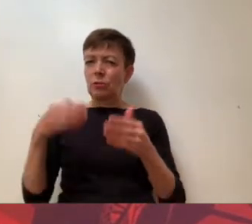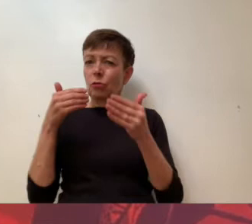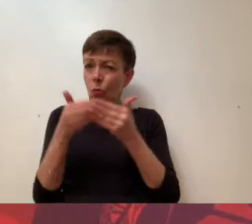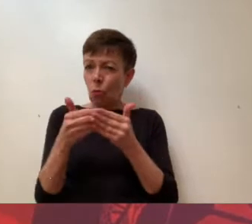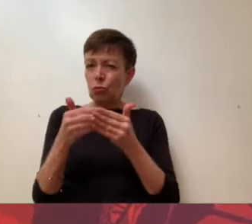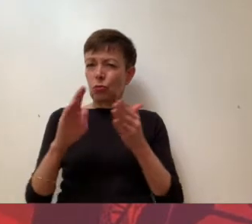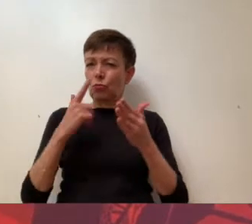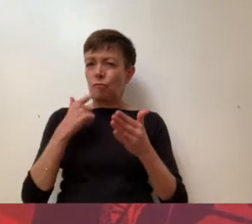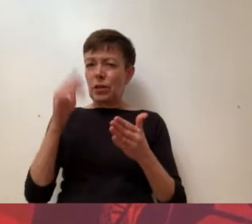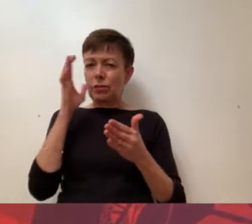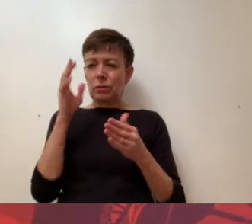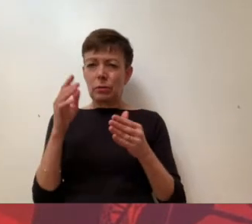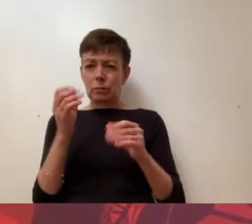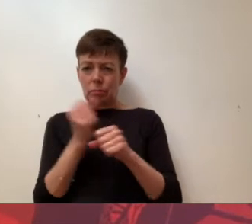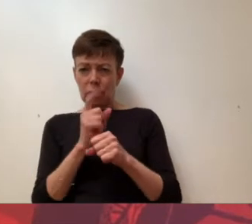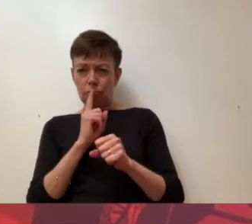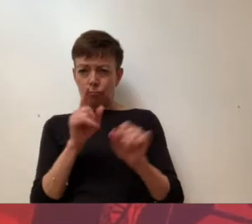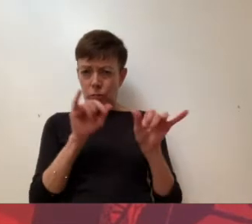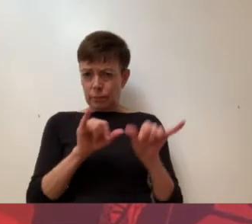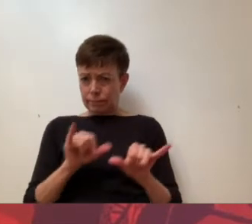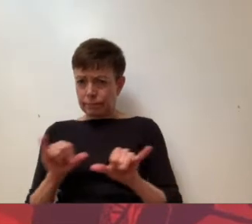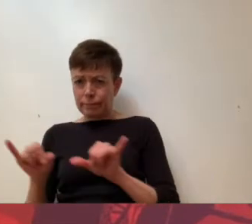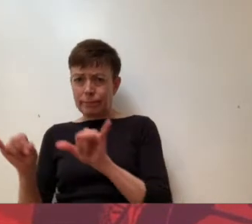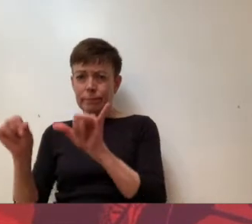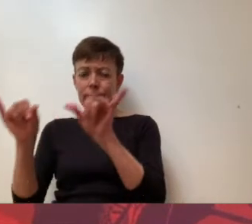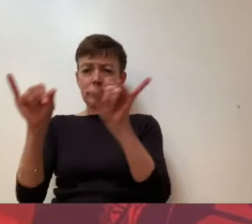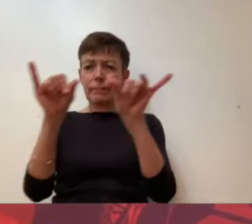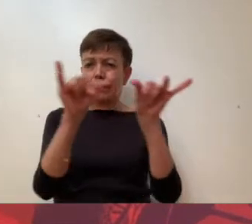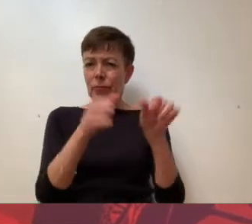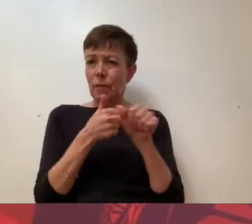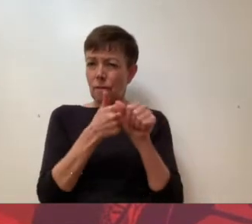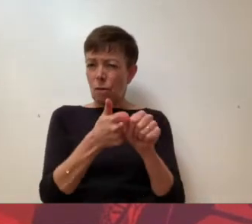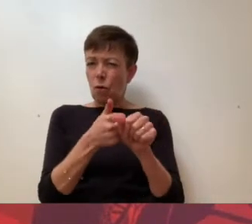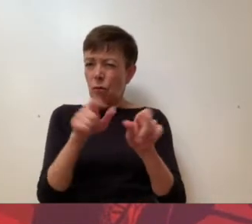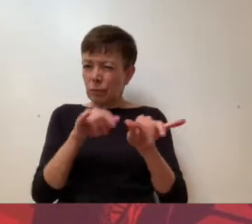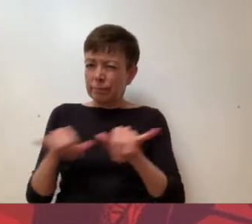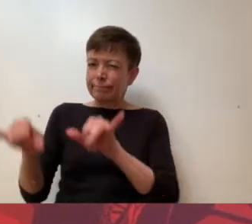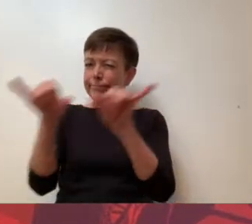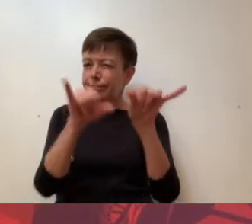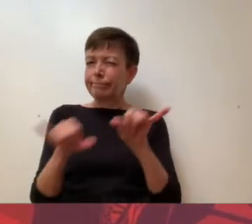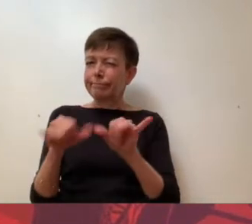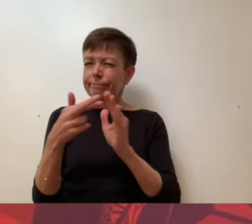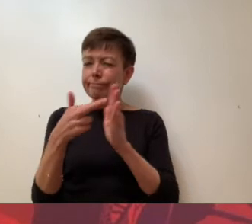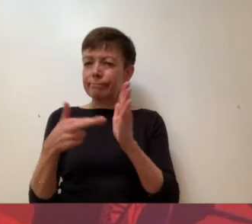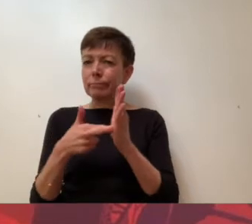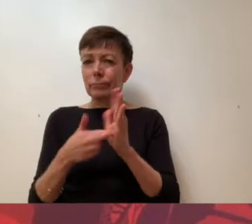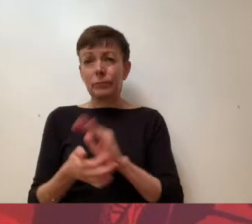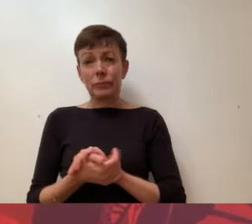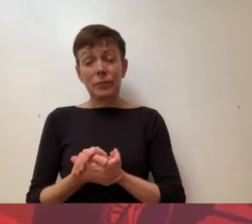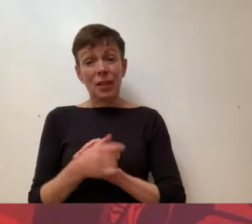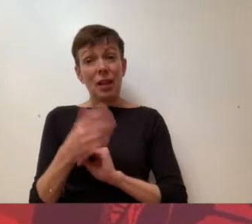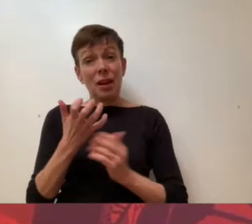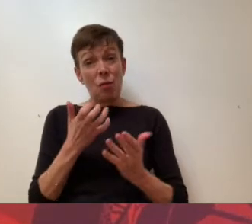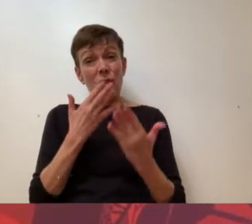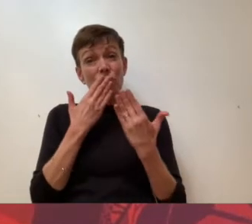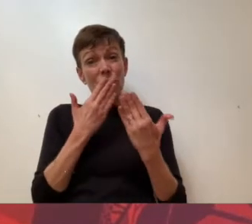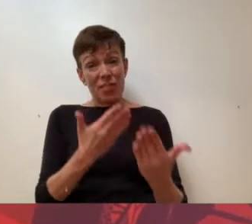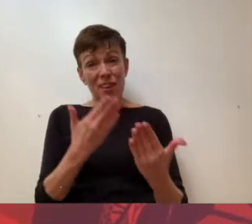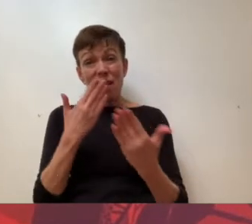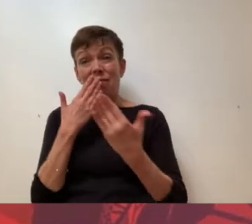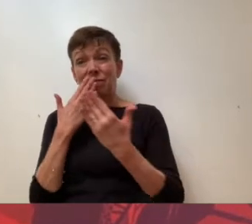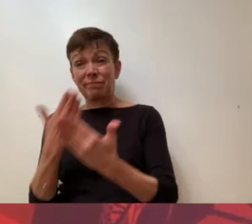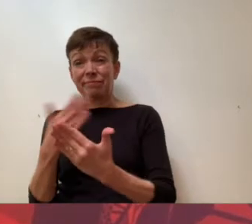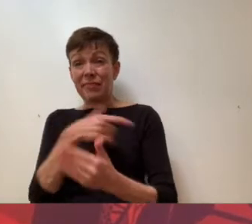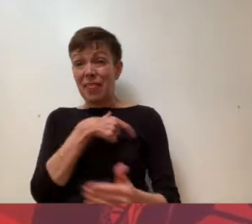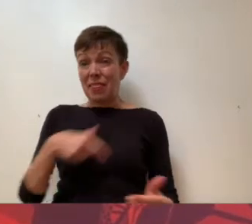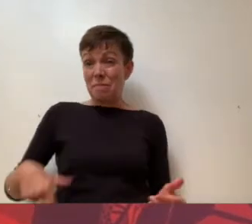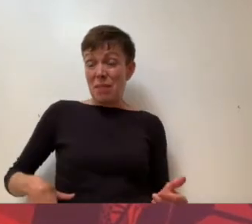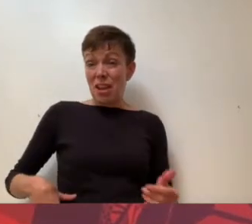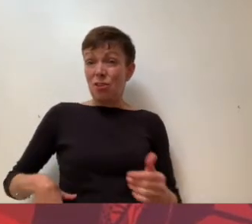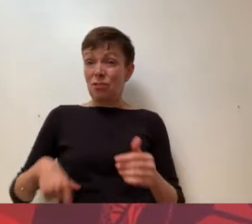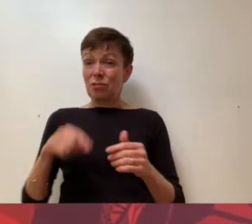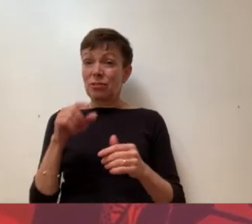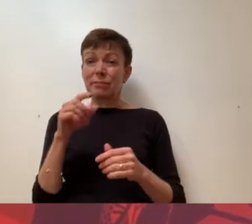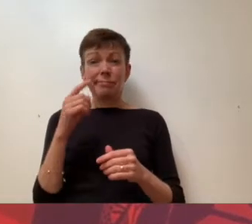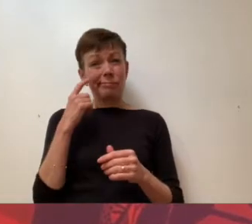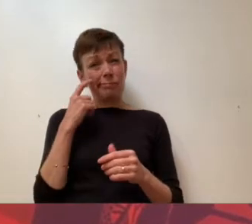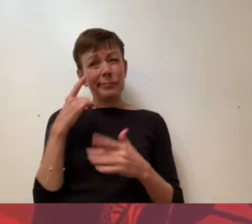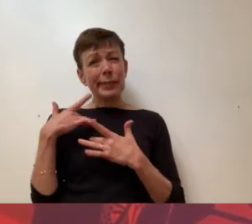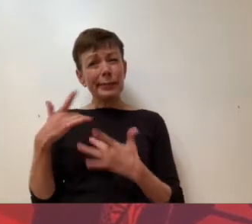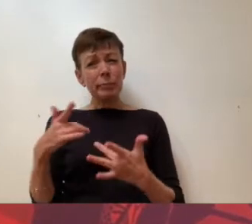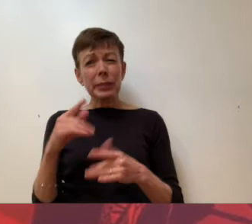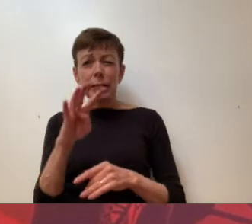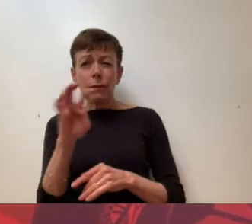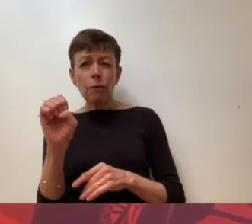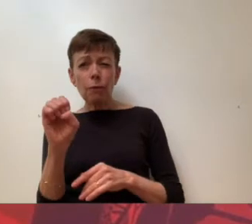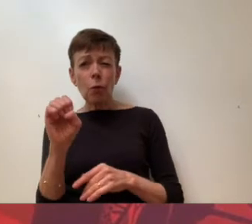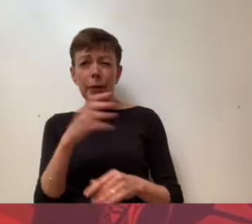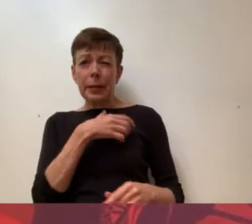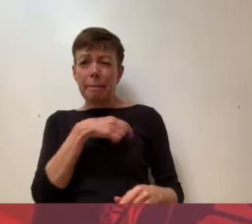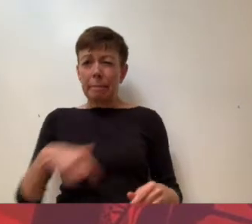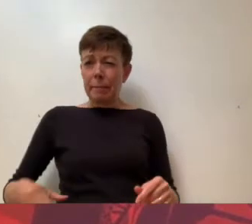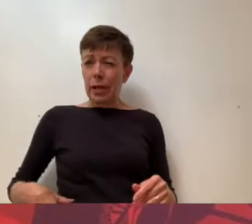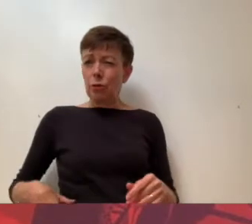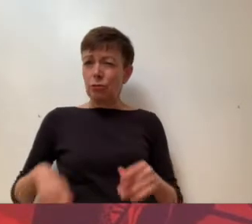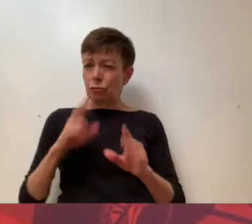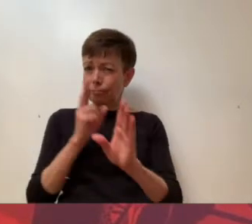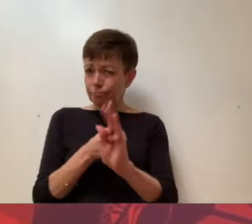communities across Alberta and Canada, the playground equipment manufacturers, as well